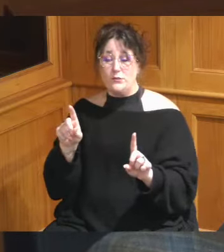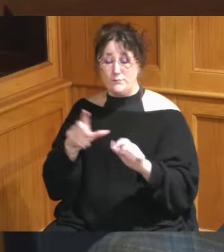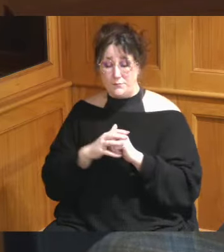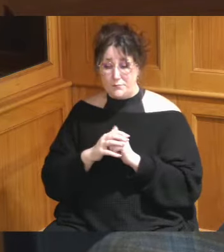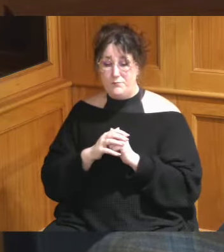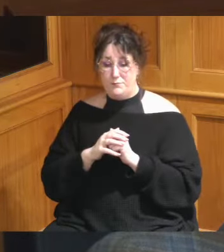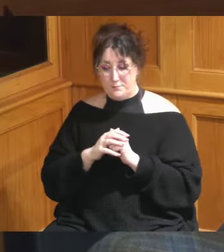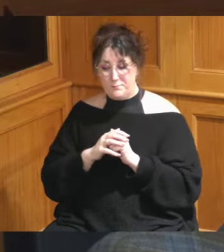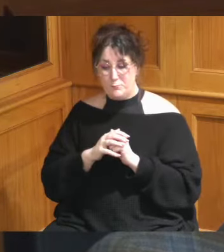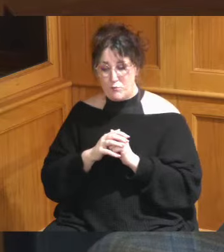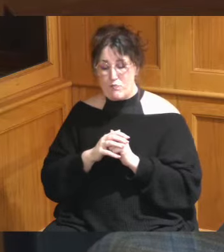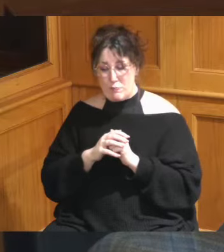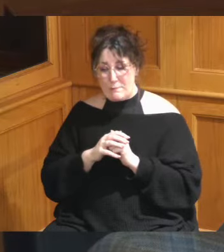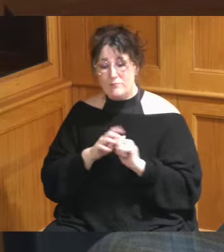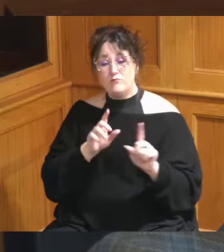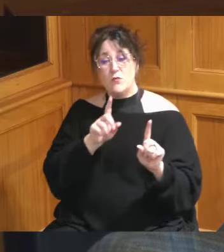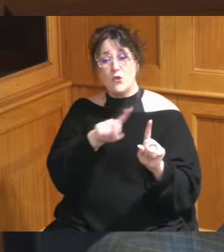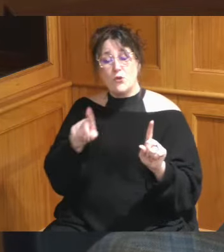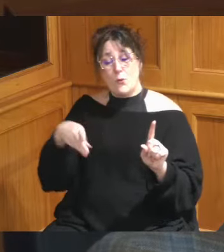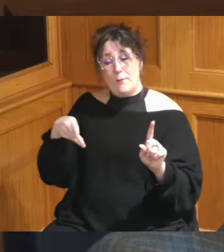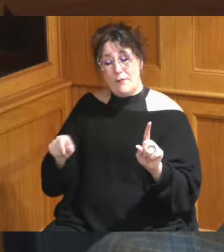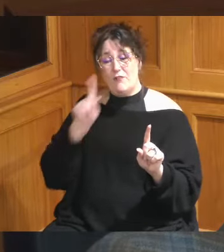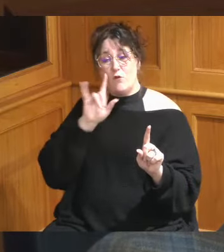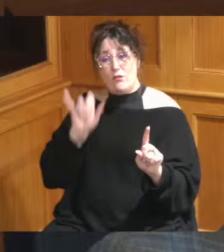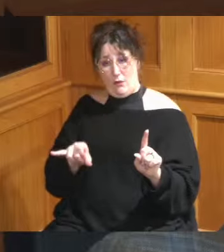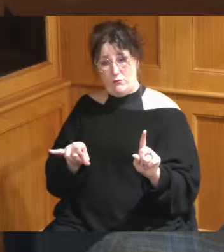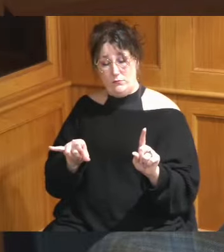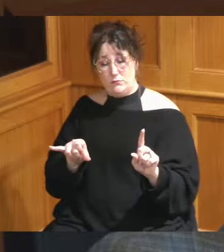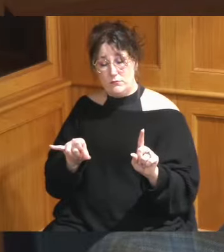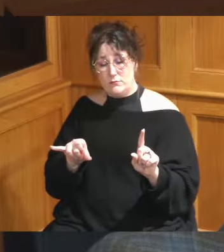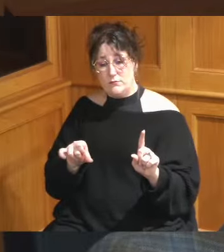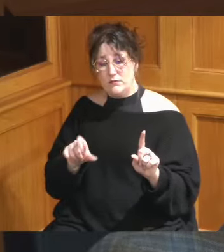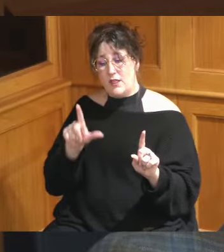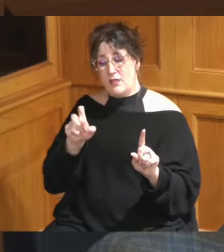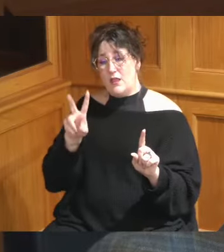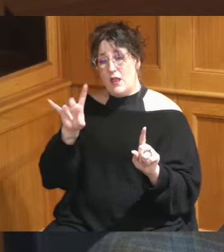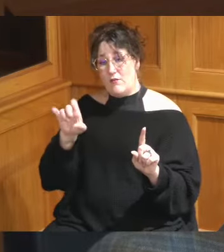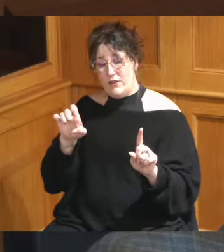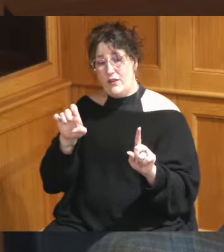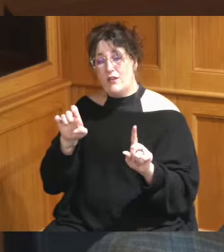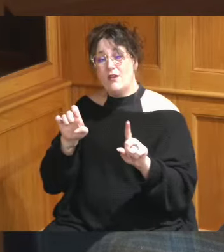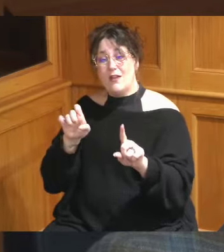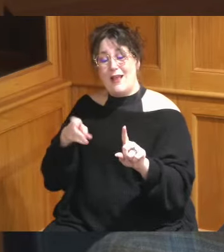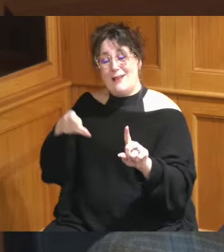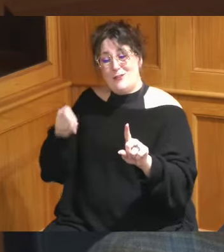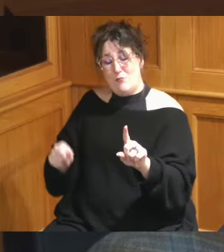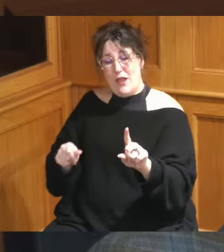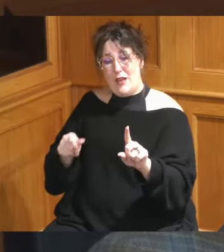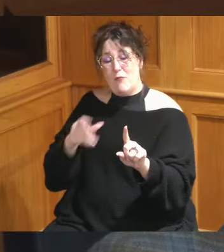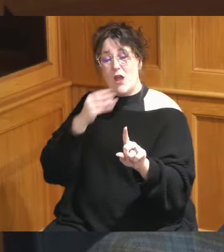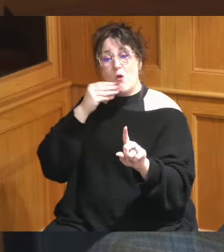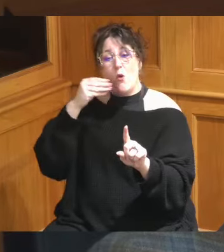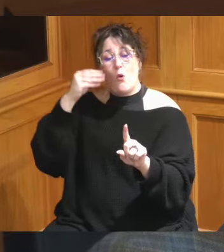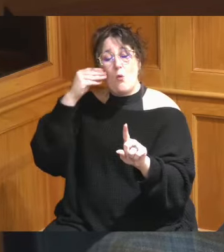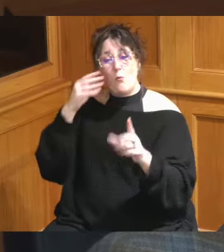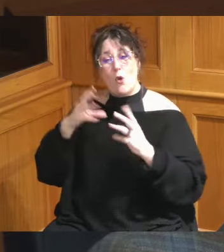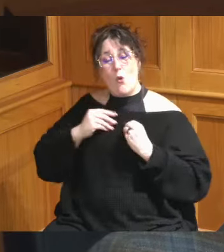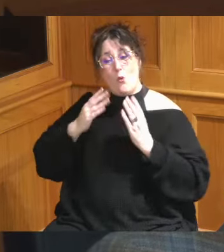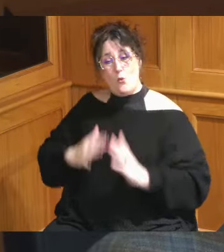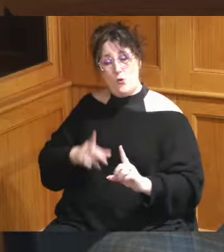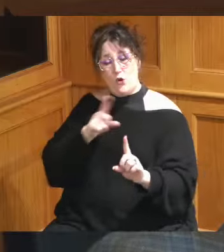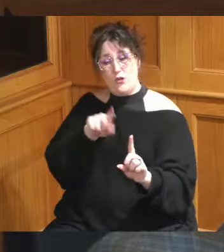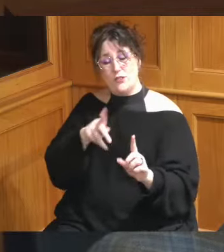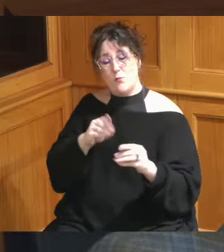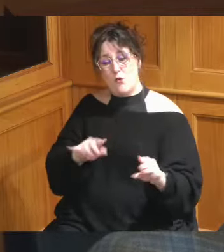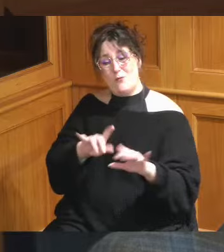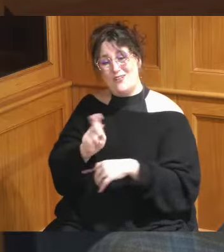who they're the ones who pay for that. The levy is paid by home owners property taxes. when they